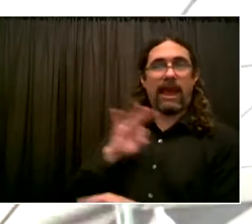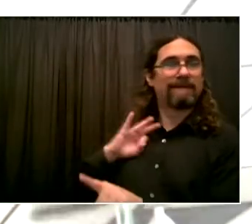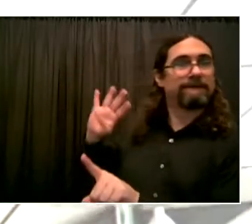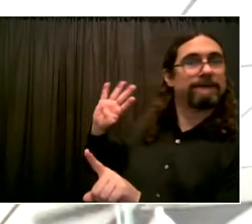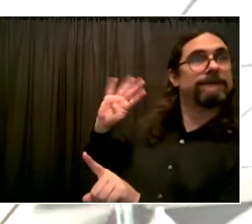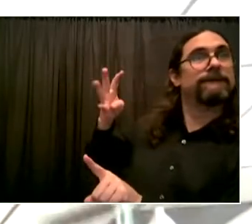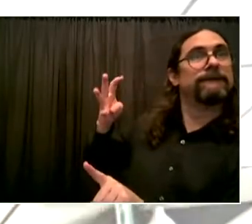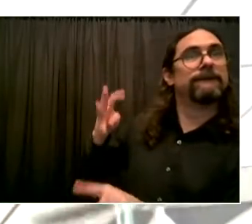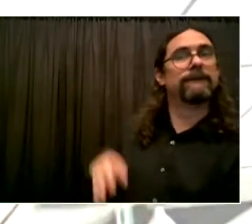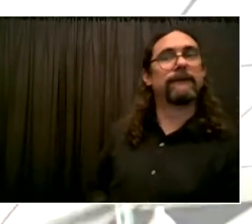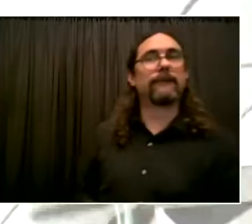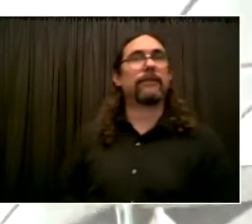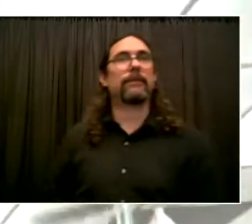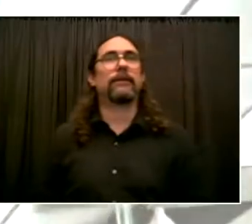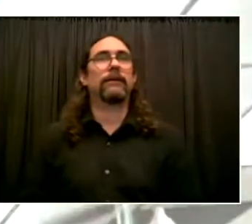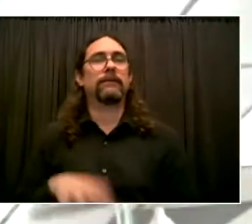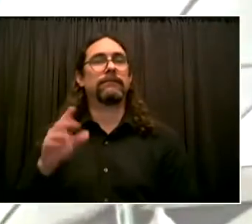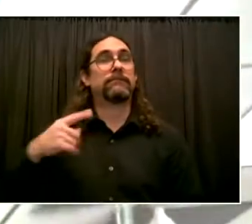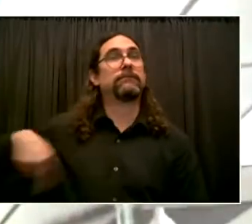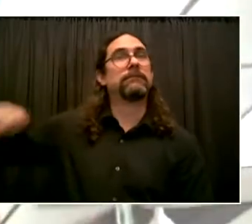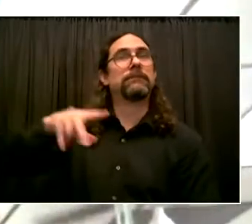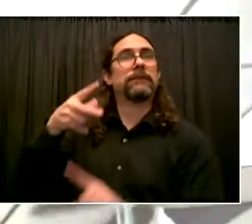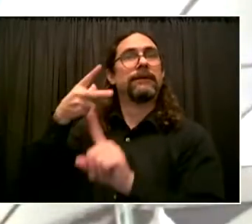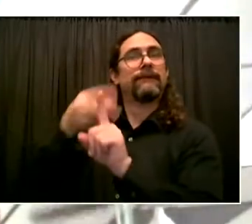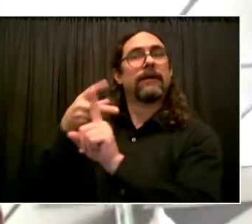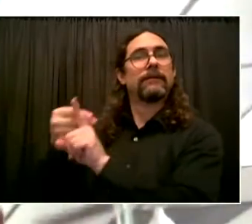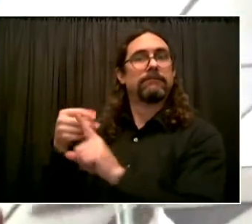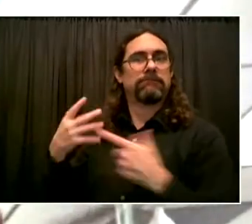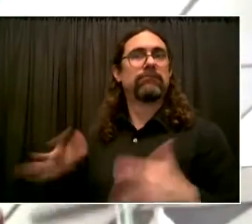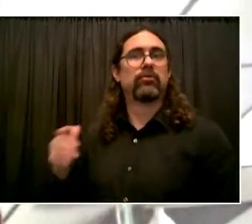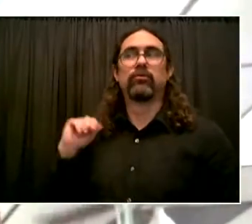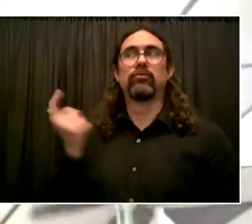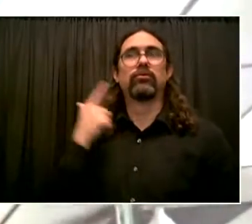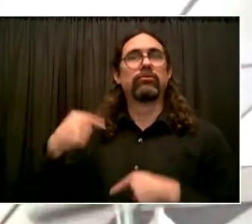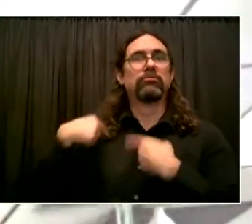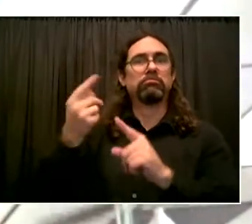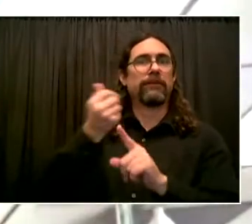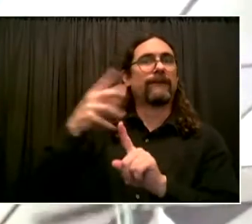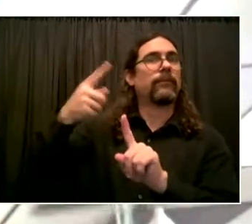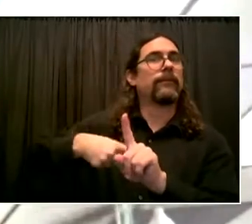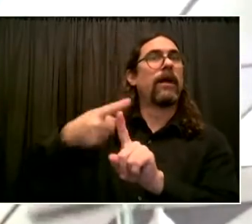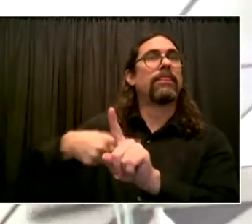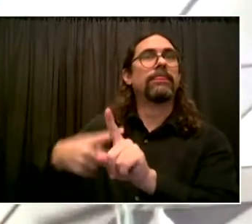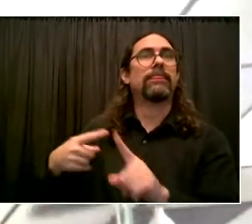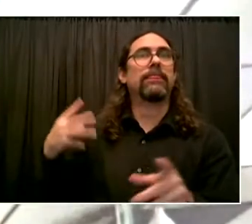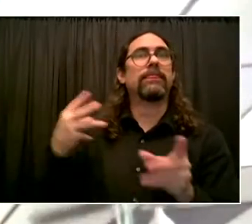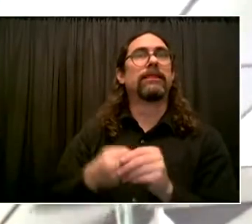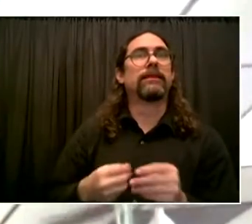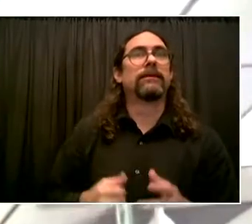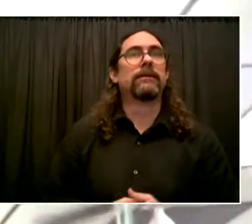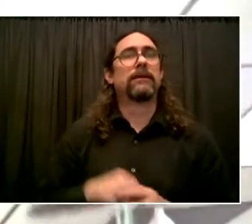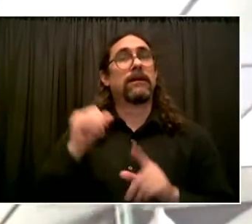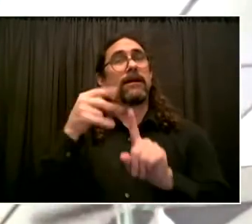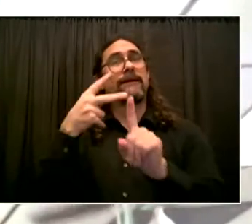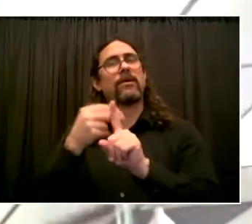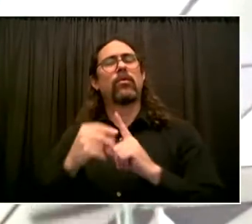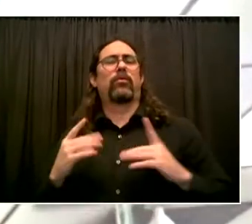I AM NESTOR LeBRON, OWNER OF THE BARBER FACTORY IN THE BRONX. I JUST WANT TO SAY ALL OFOUR FULL STAFF HAVE BEEN FULLY VCCAINATEDR FOA COUPLE OF MONTHS NOW AND IT MAKES